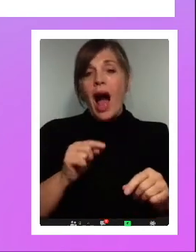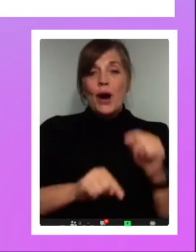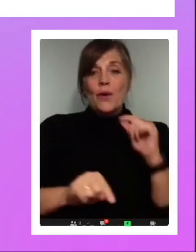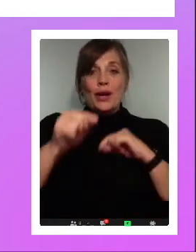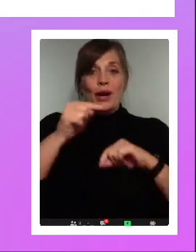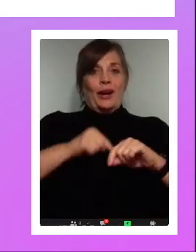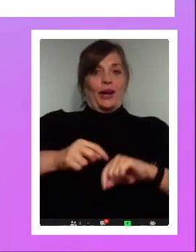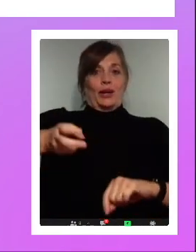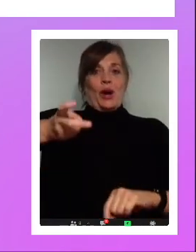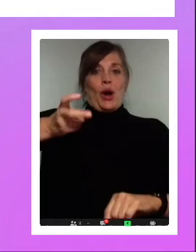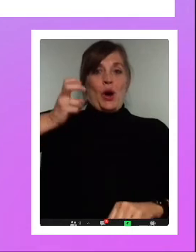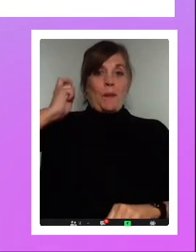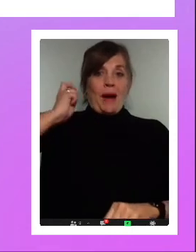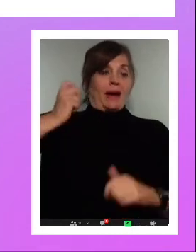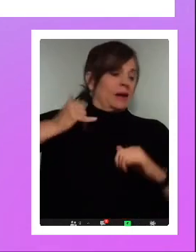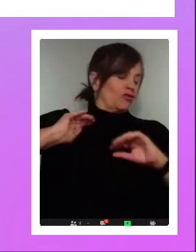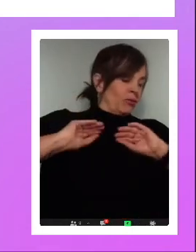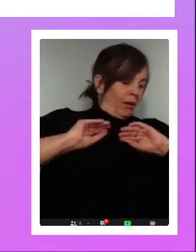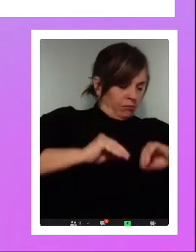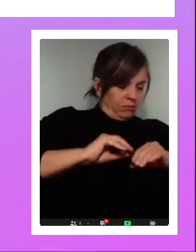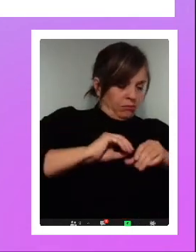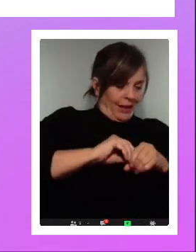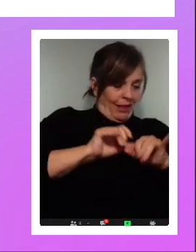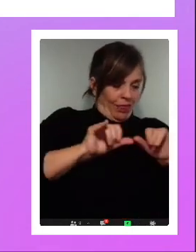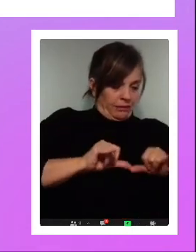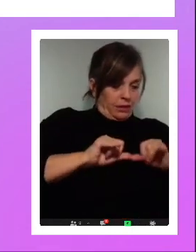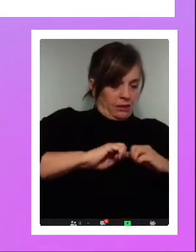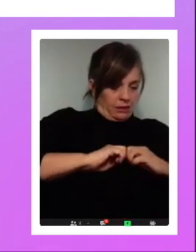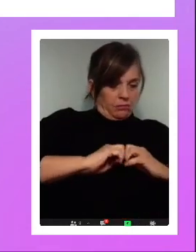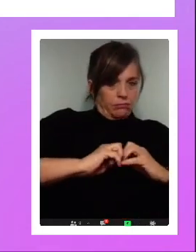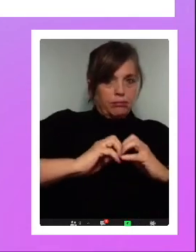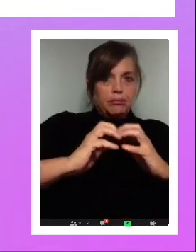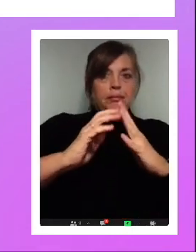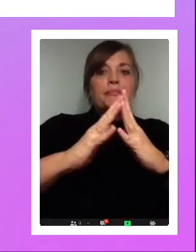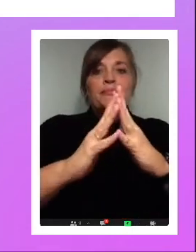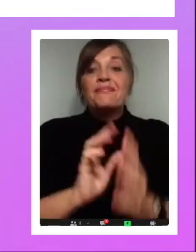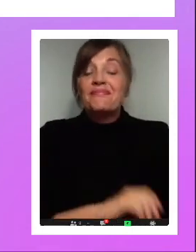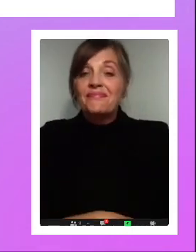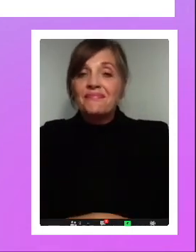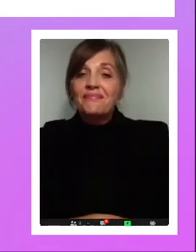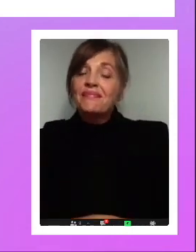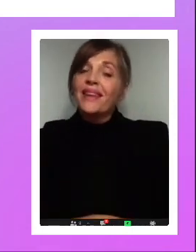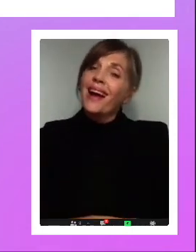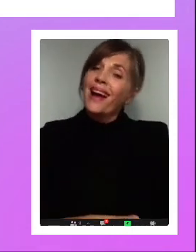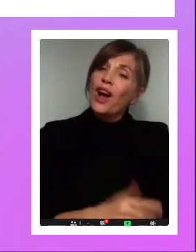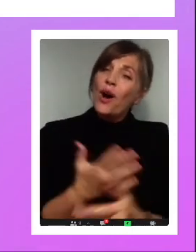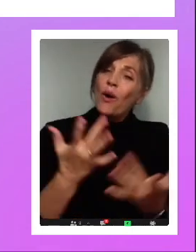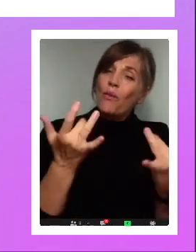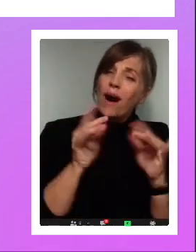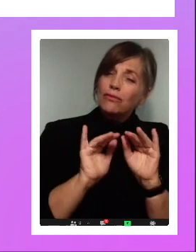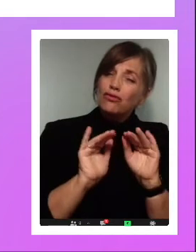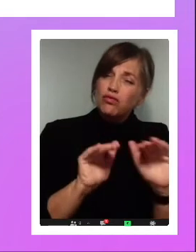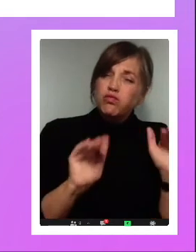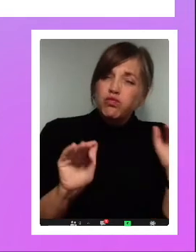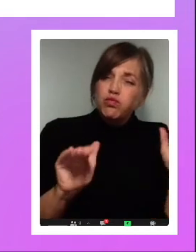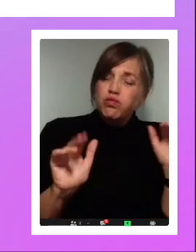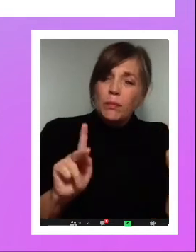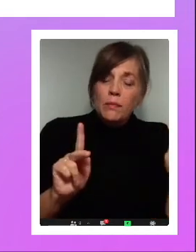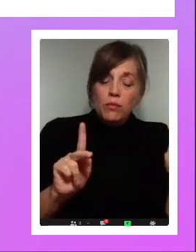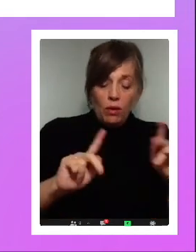into the system and get more people thinking about how to design and build accessible software.